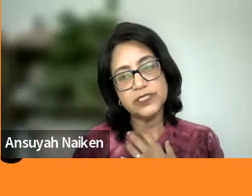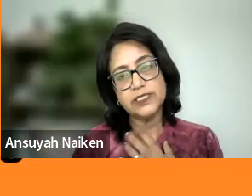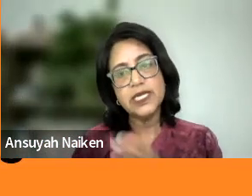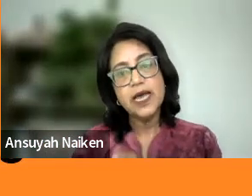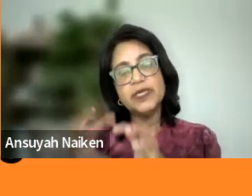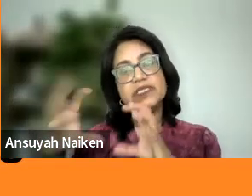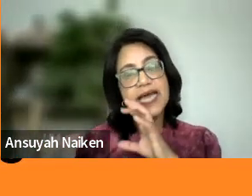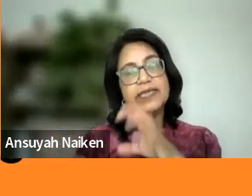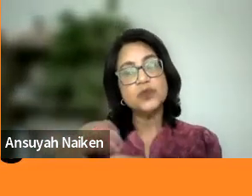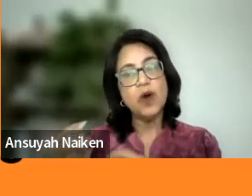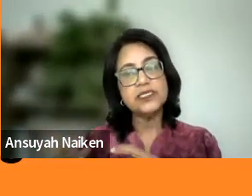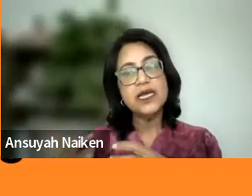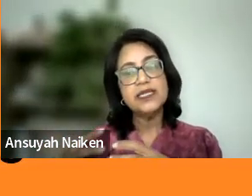Of independent living centers.